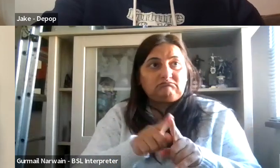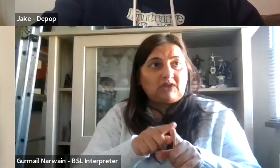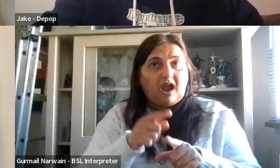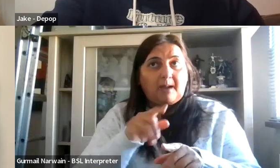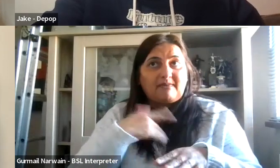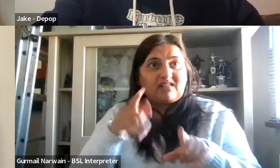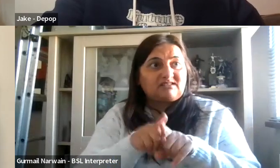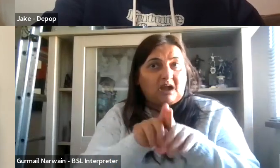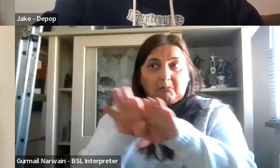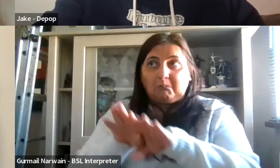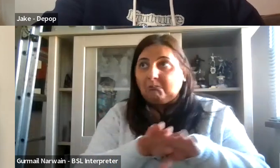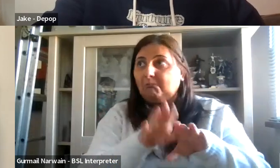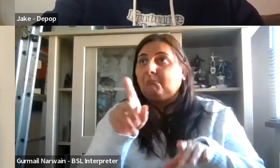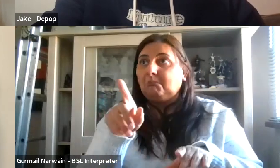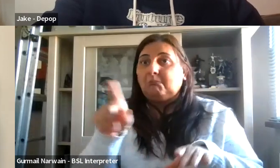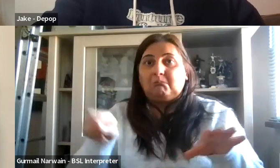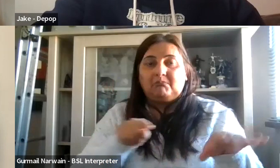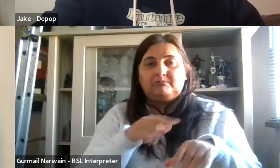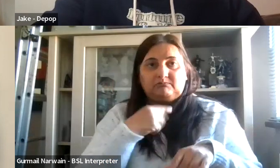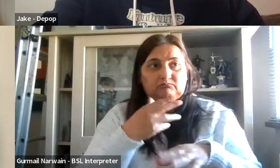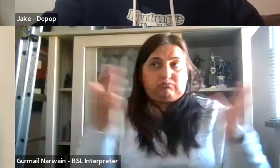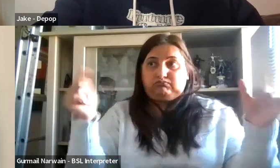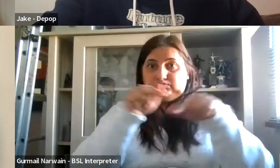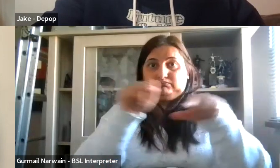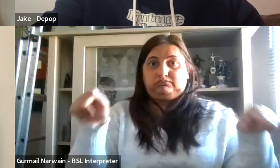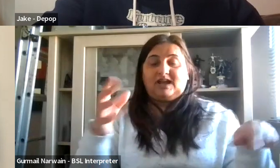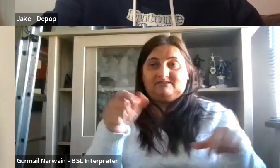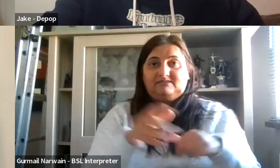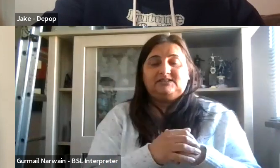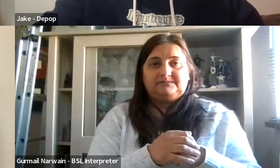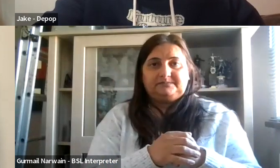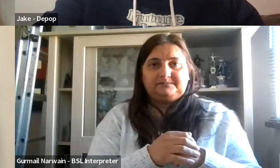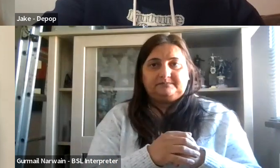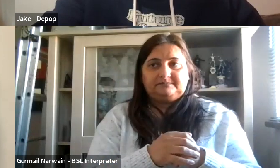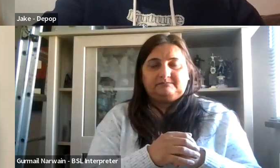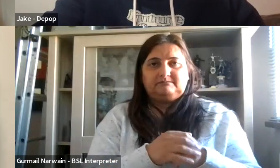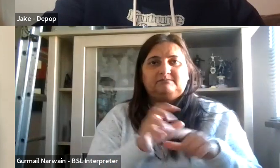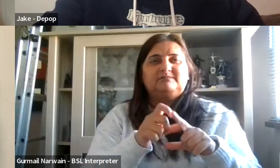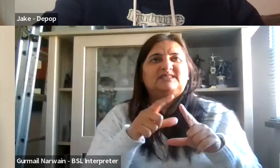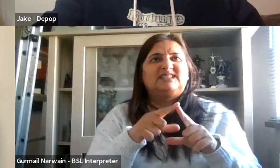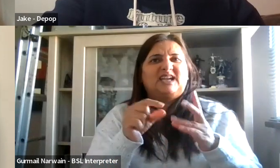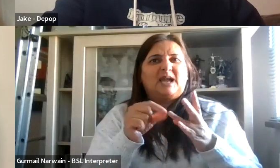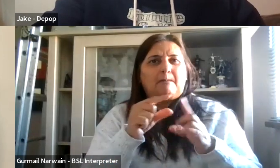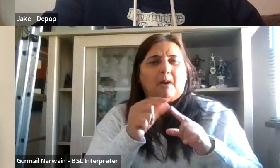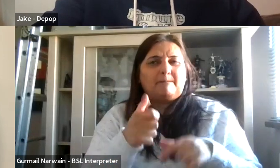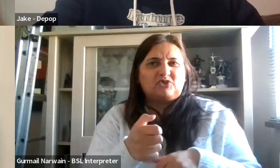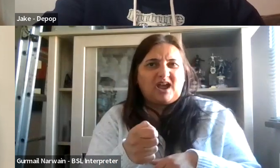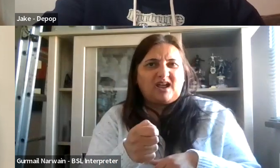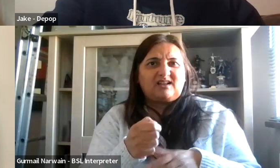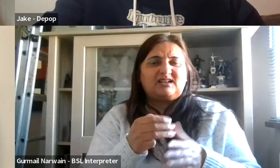There's a host of the these. We have a Depop channel. Depop parents, became at bepop.